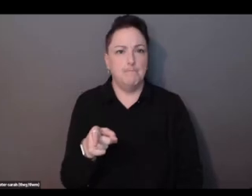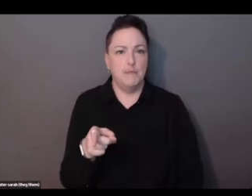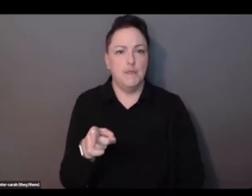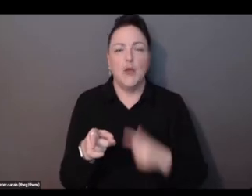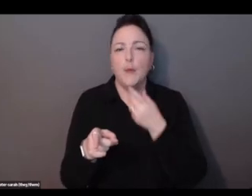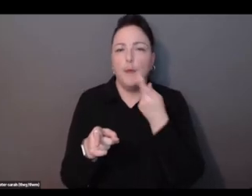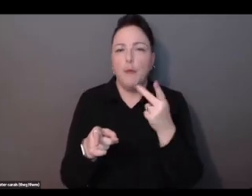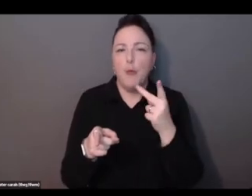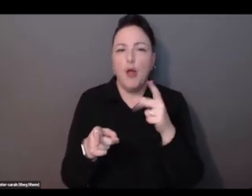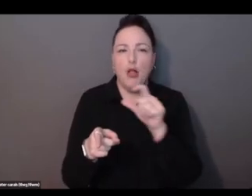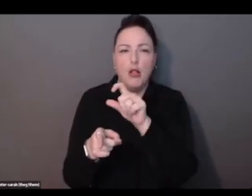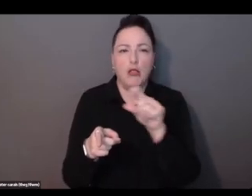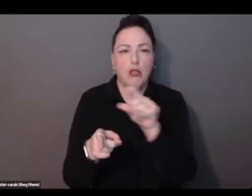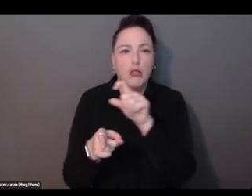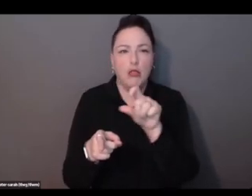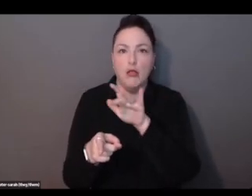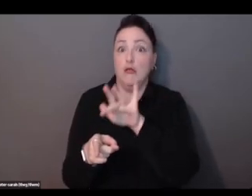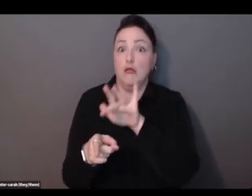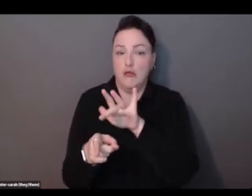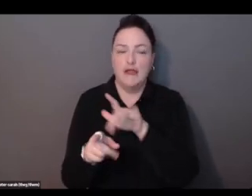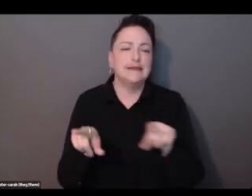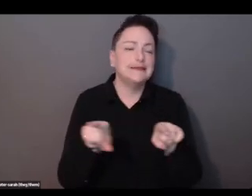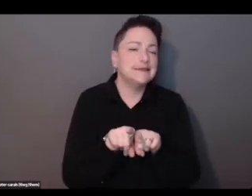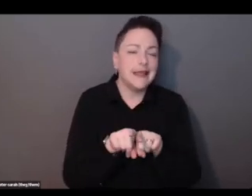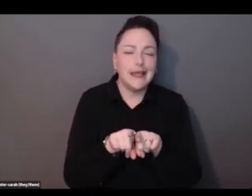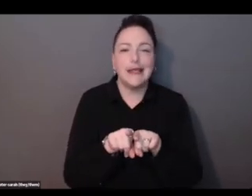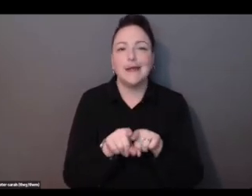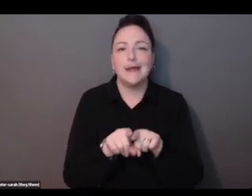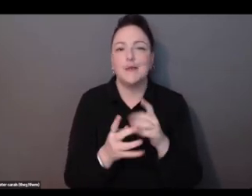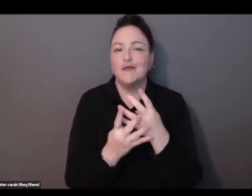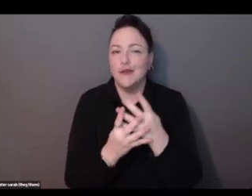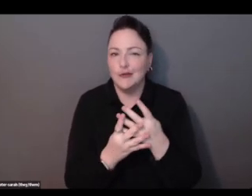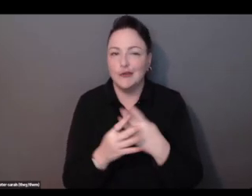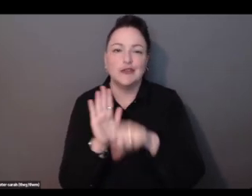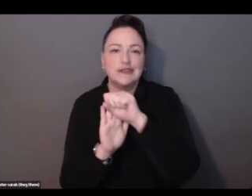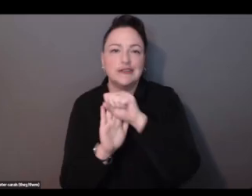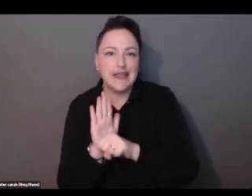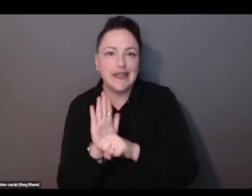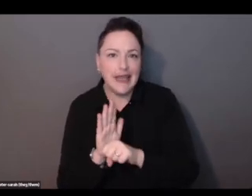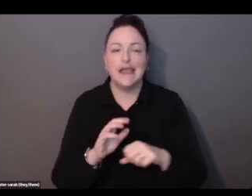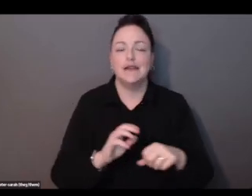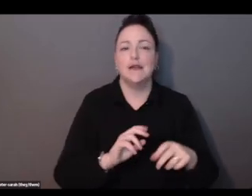and demographic filter options. But now we're going to be looking at a table view